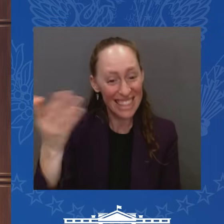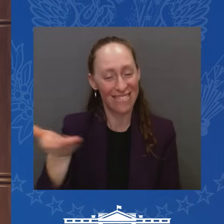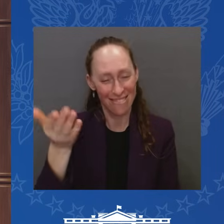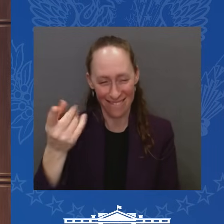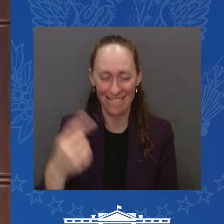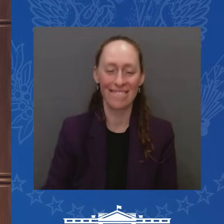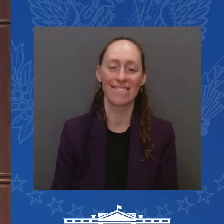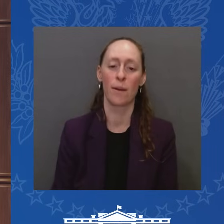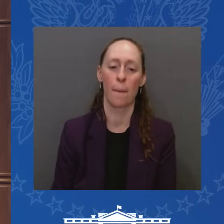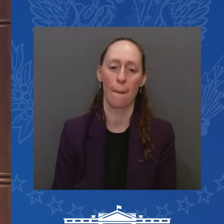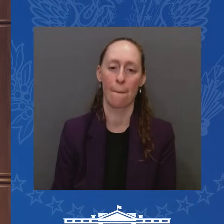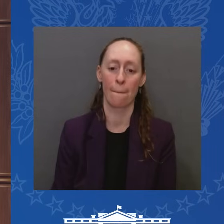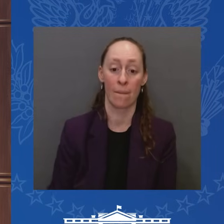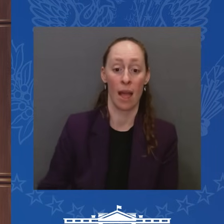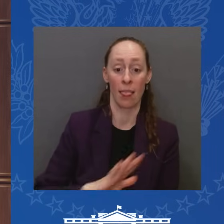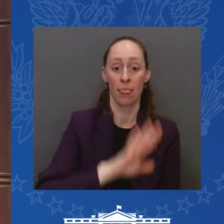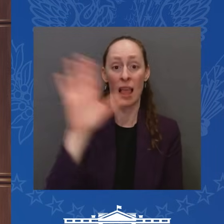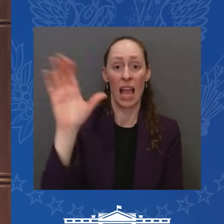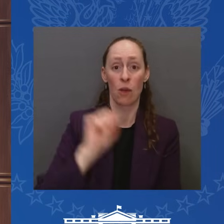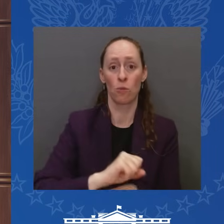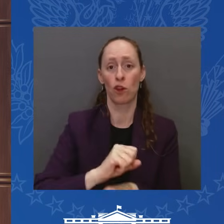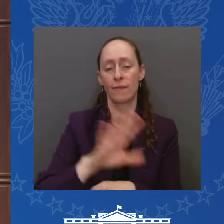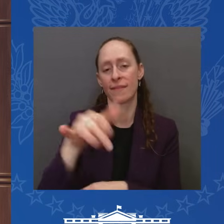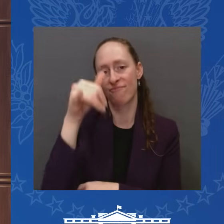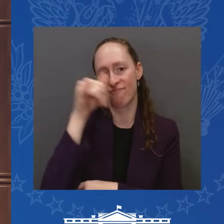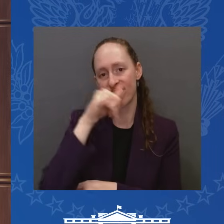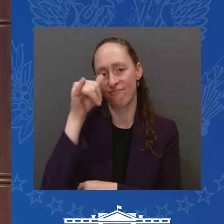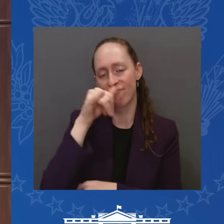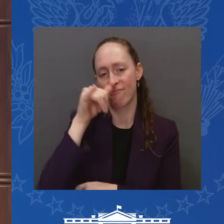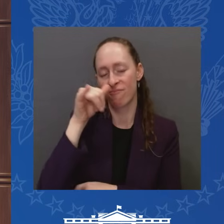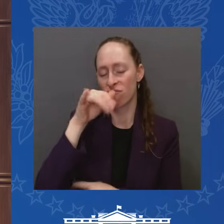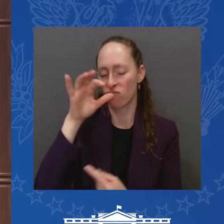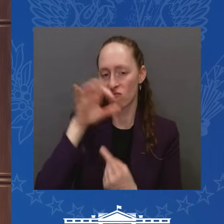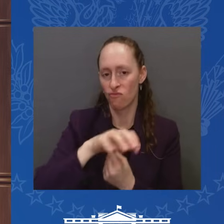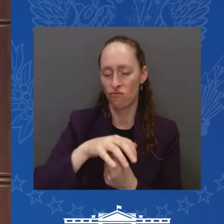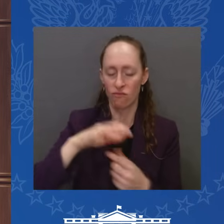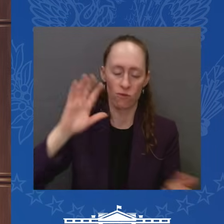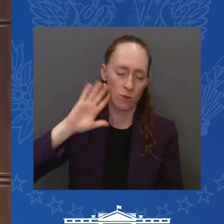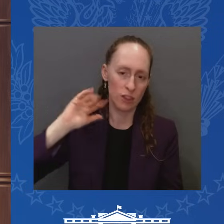For example, a tech hub in Wisconsin is going to bring together research labs,